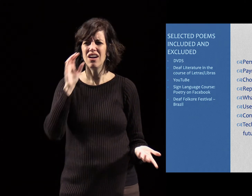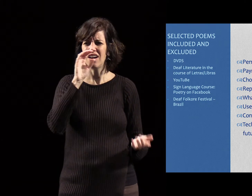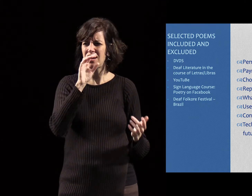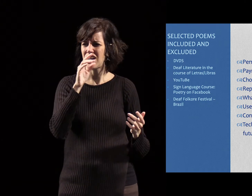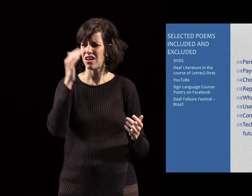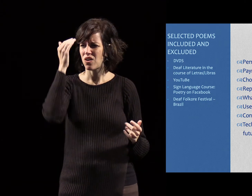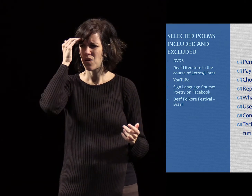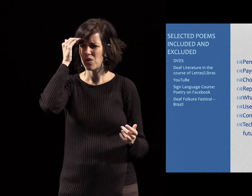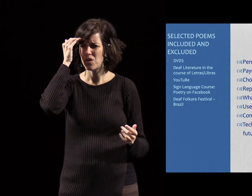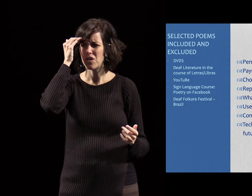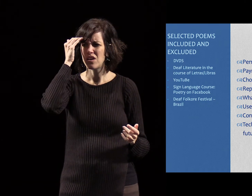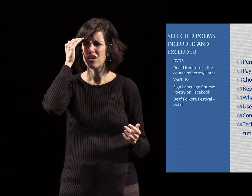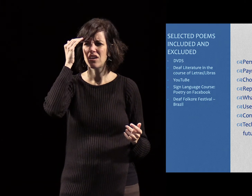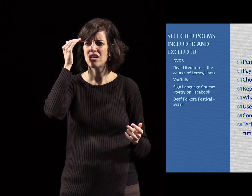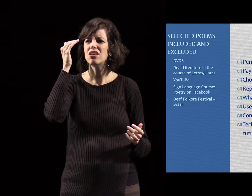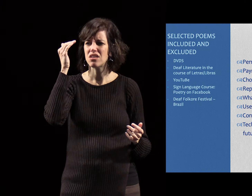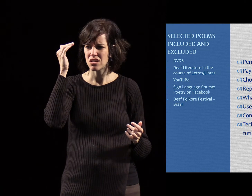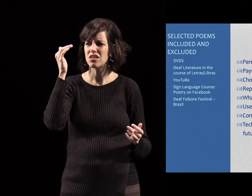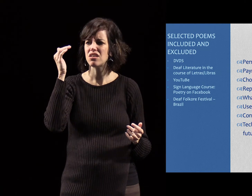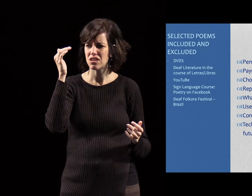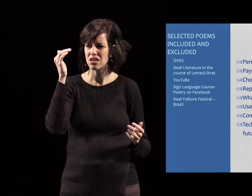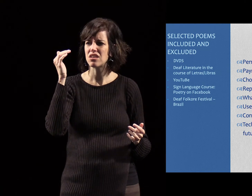That's incredibly dry and boring.